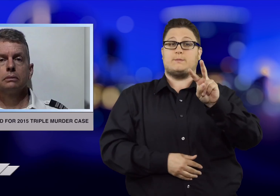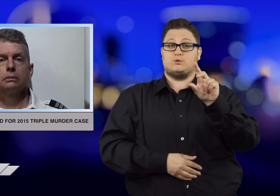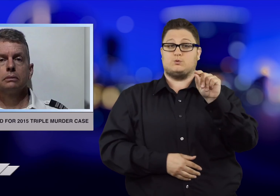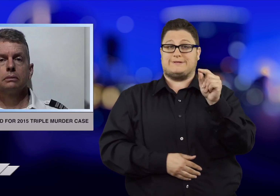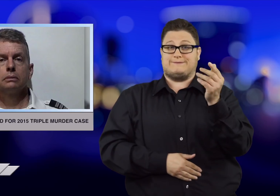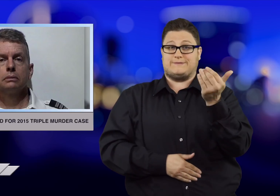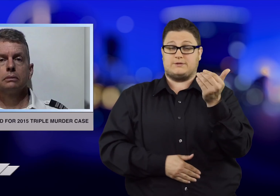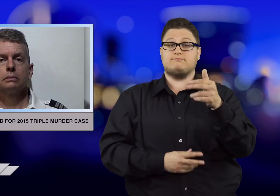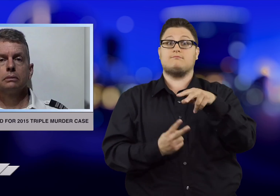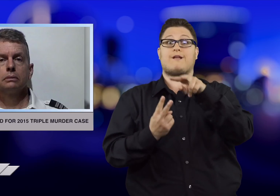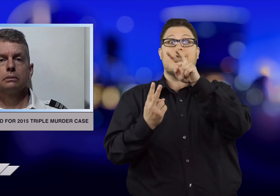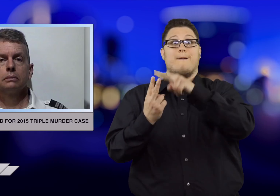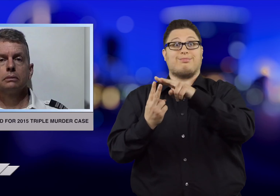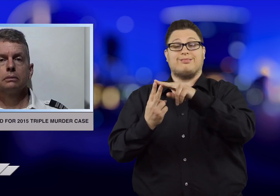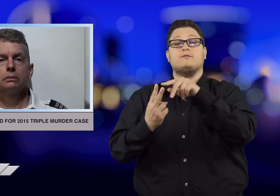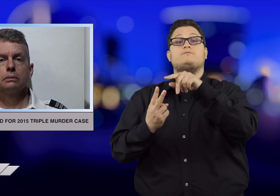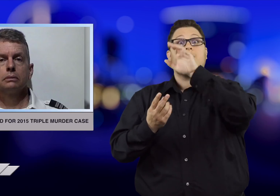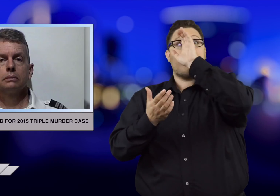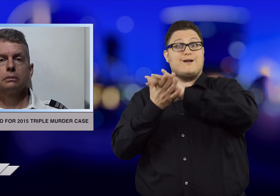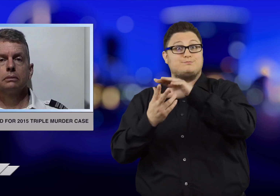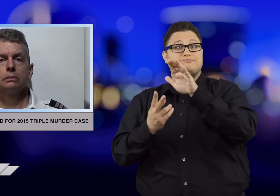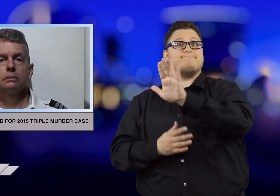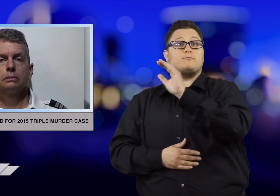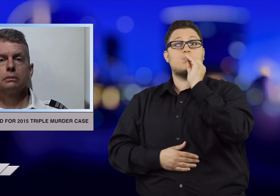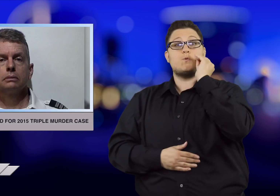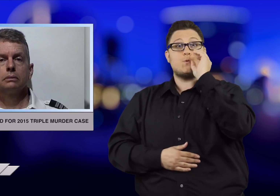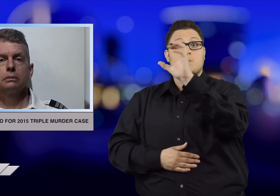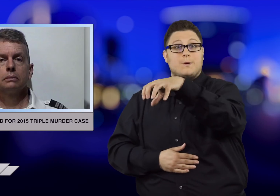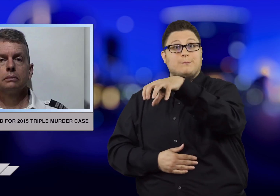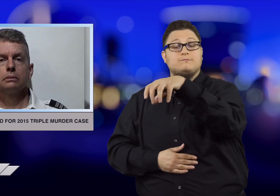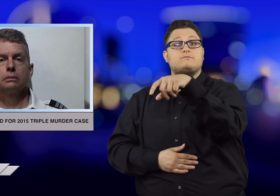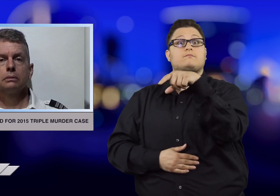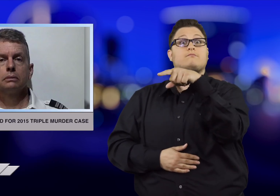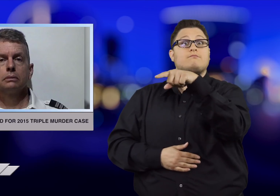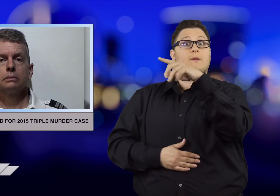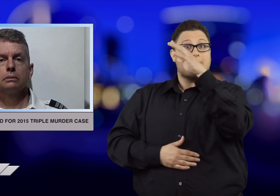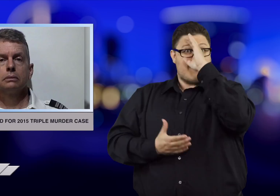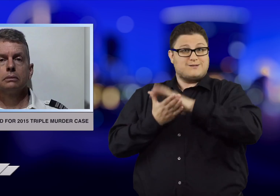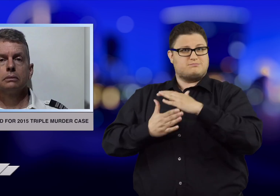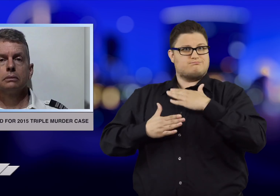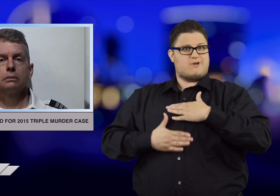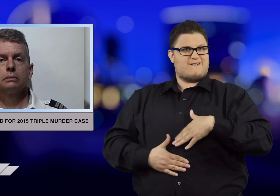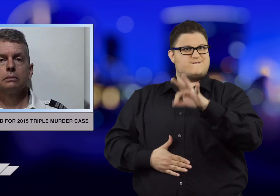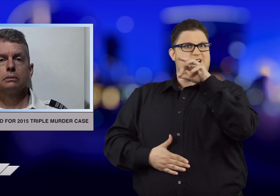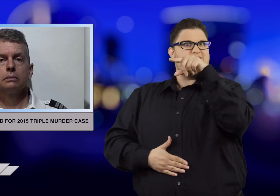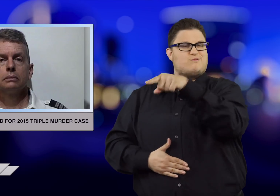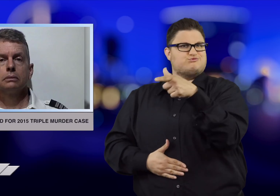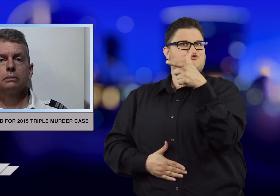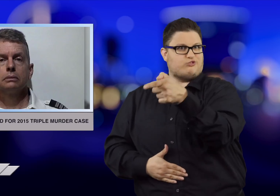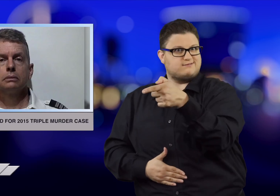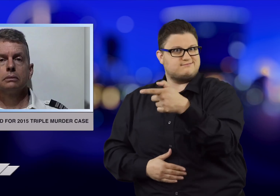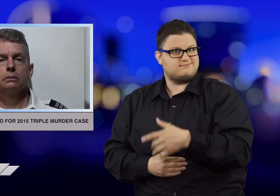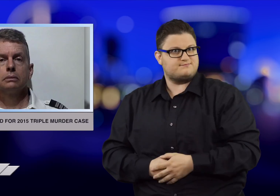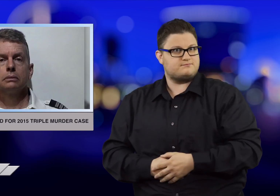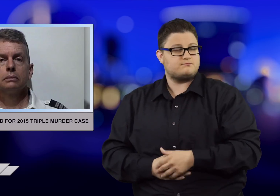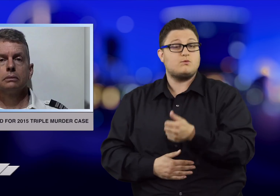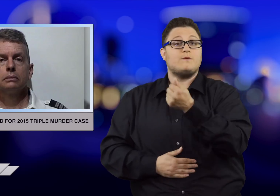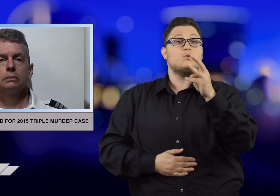The husband was found fatally shot in his own home in November 2015.